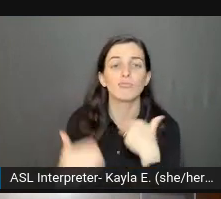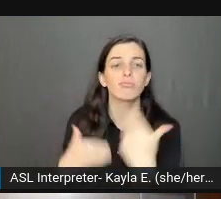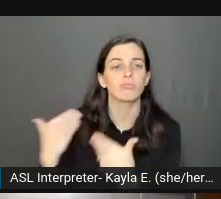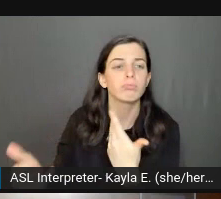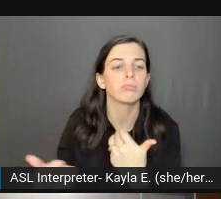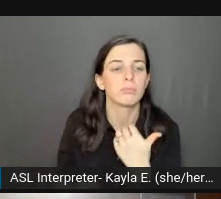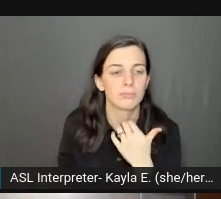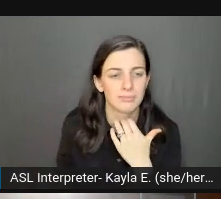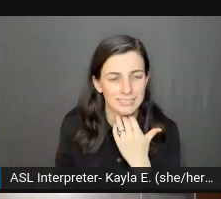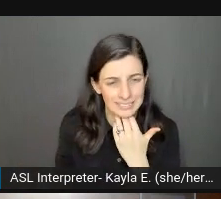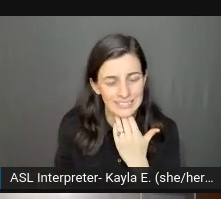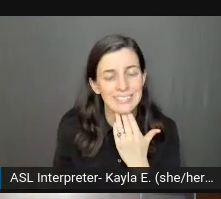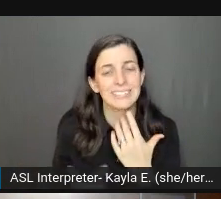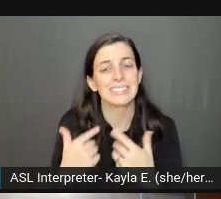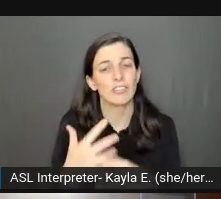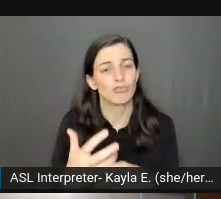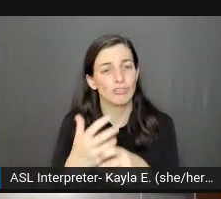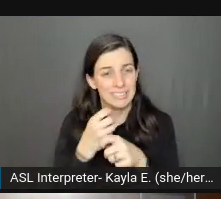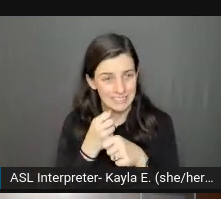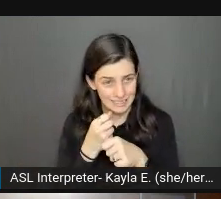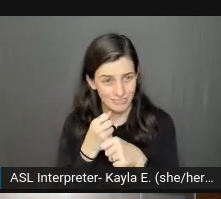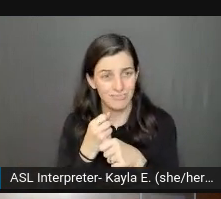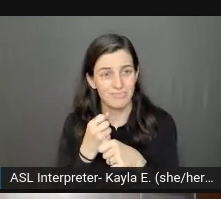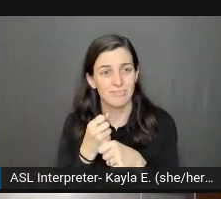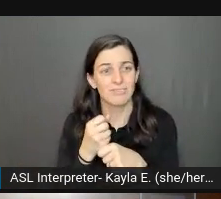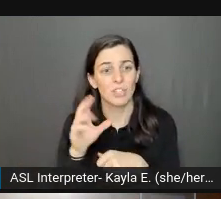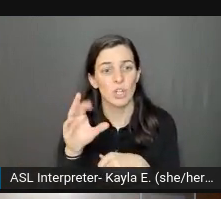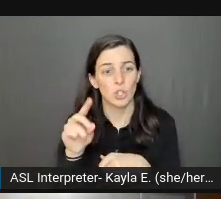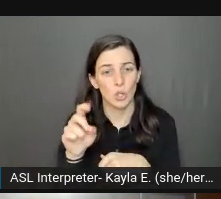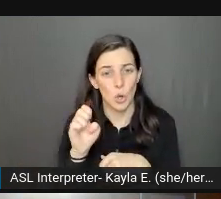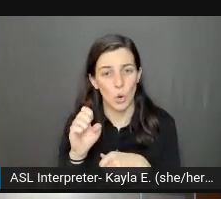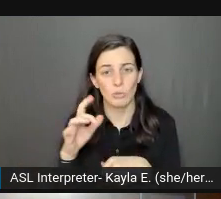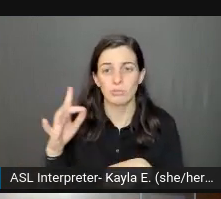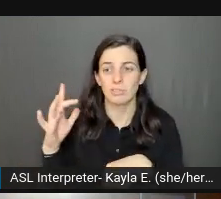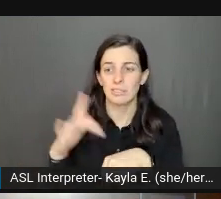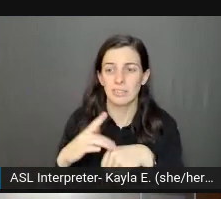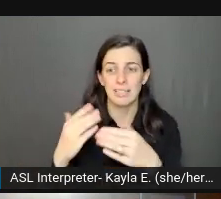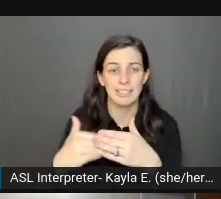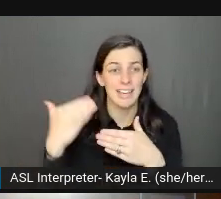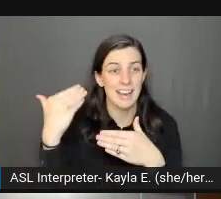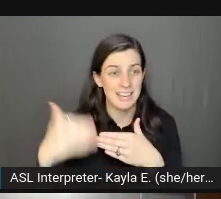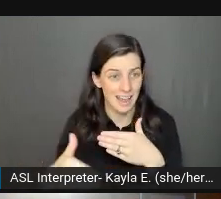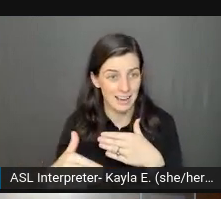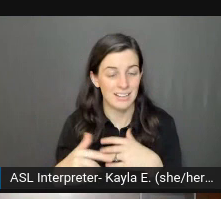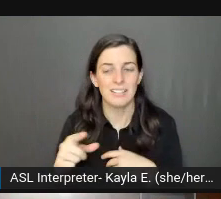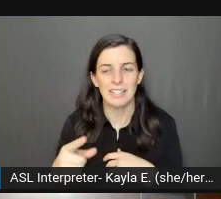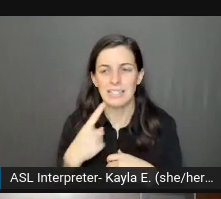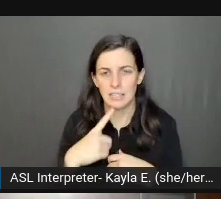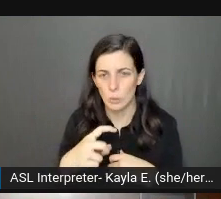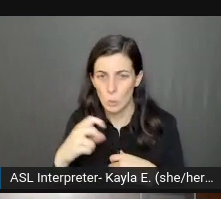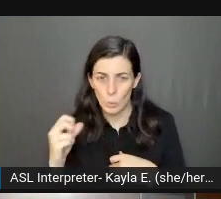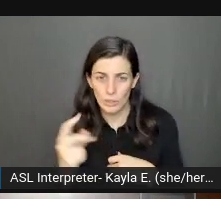I received the code, I clicked next, and then they said, "Okay, very good.